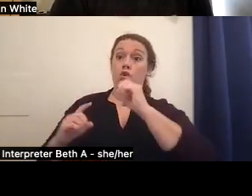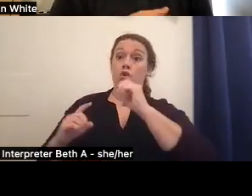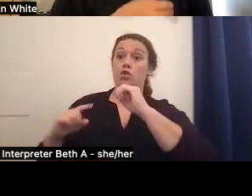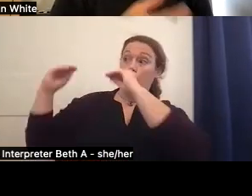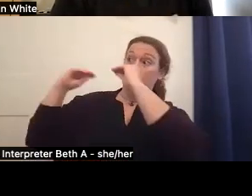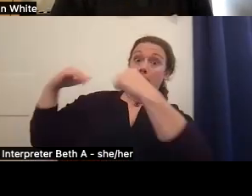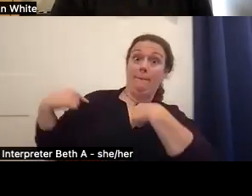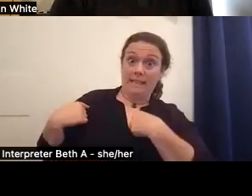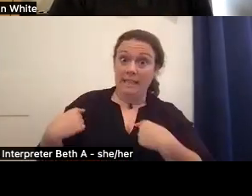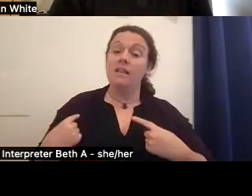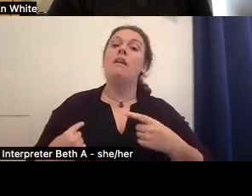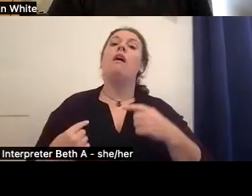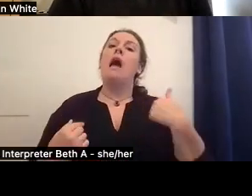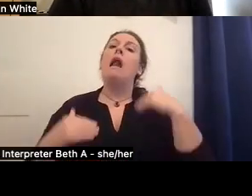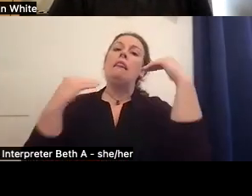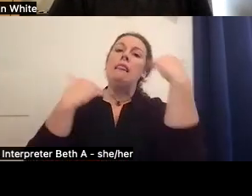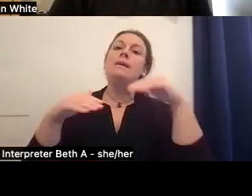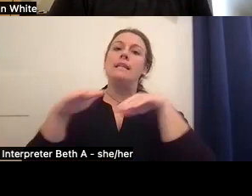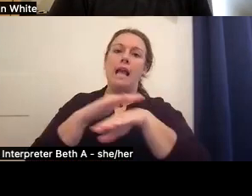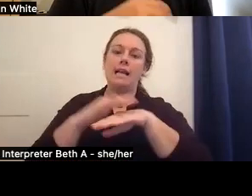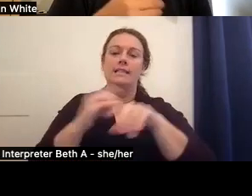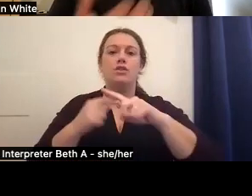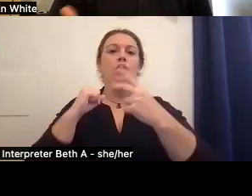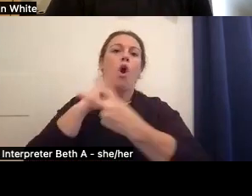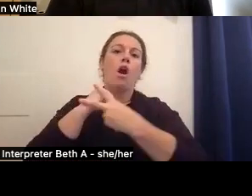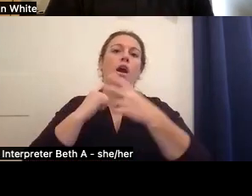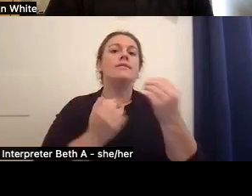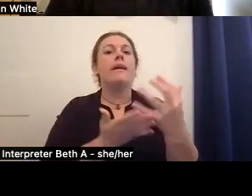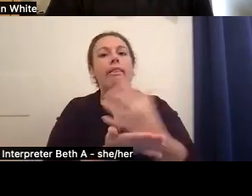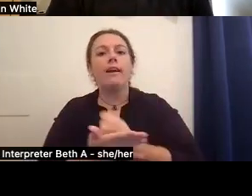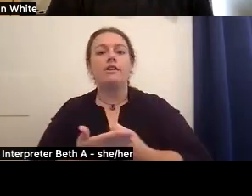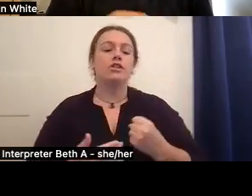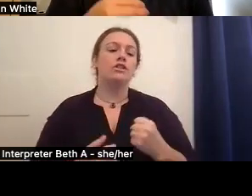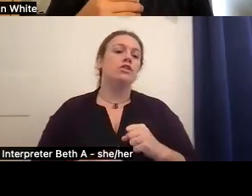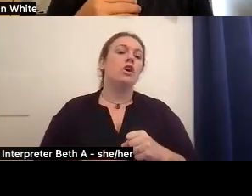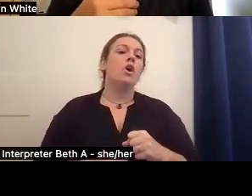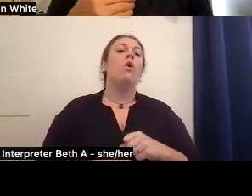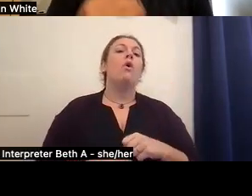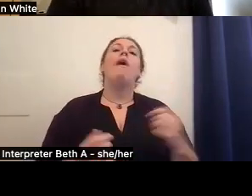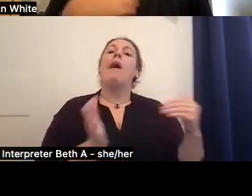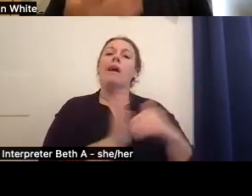the museums and to collections. We can look at Fenton again and when there's, when NAGPRA